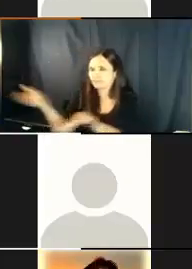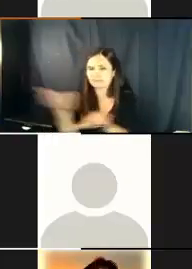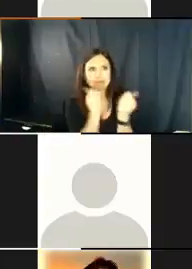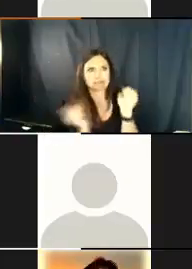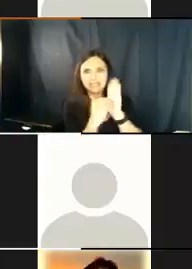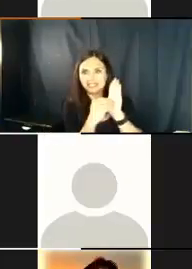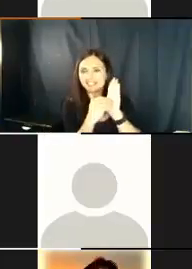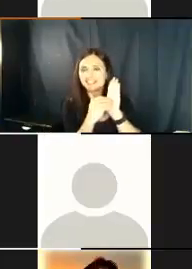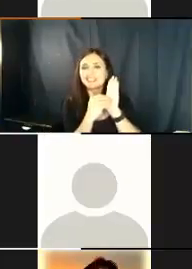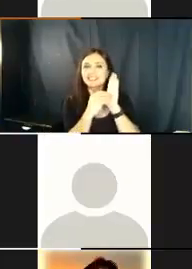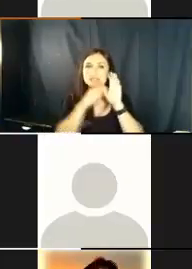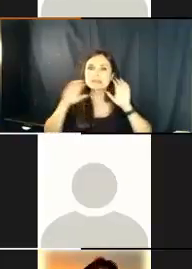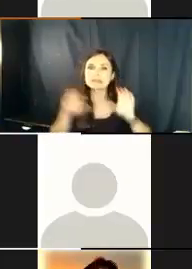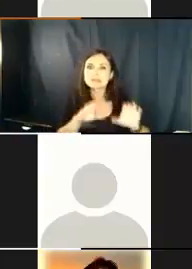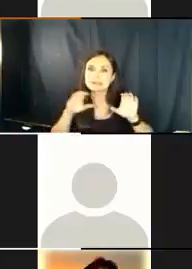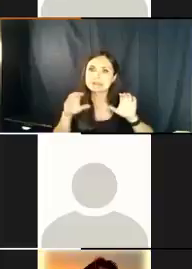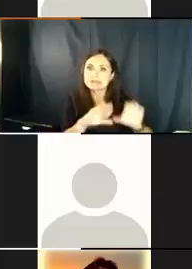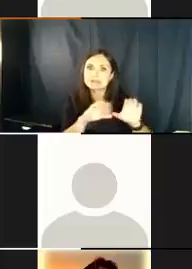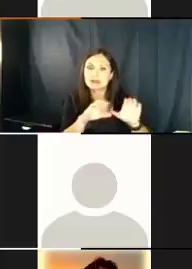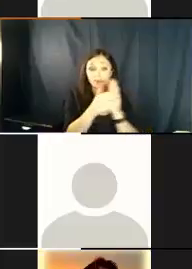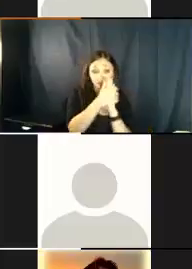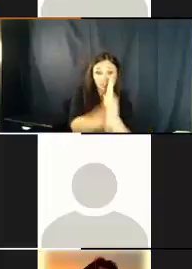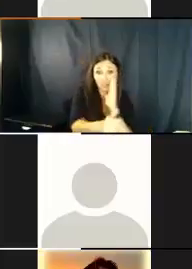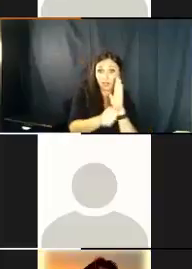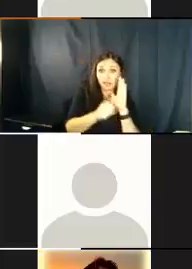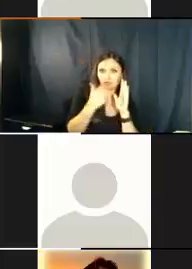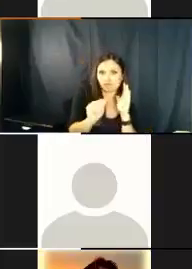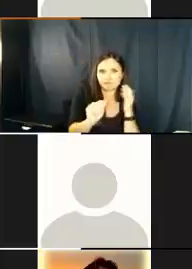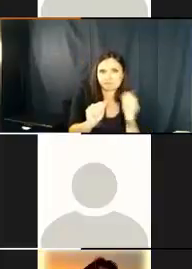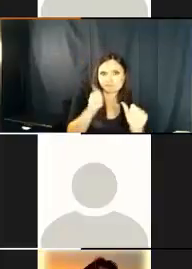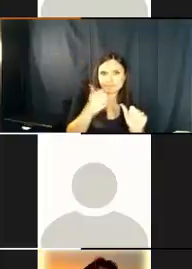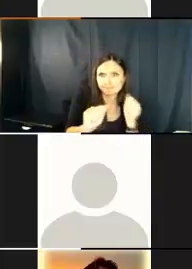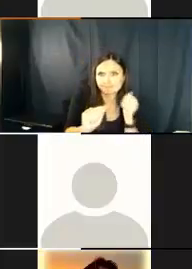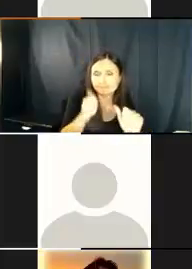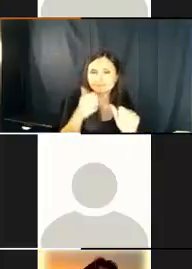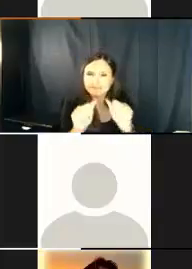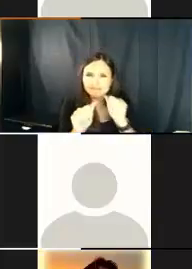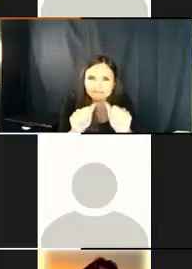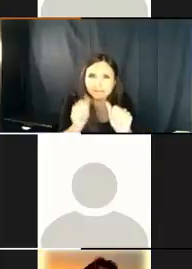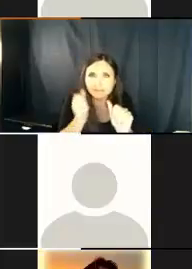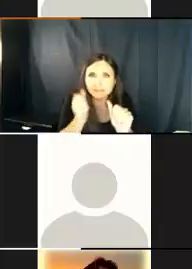So I'm going to do this skill until I figured it out and I've got it right.